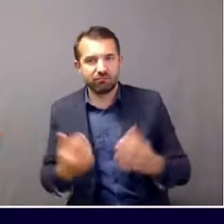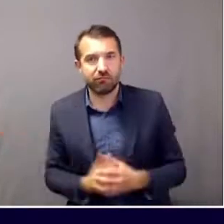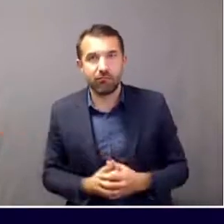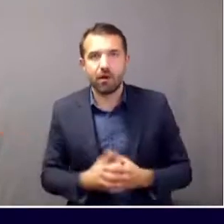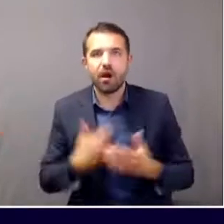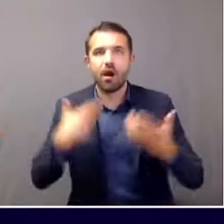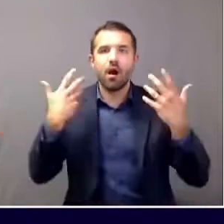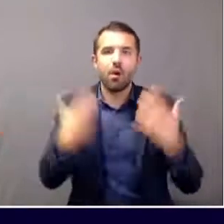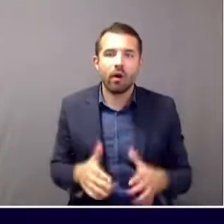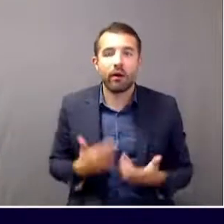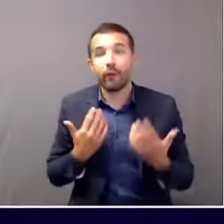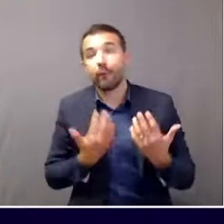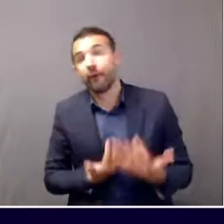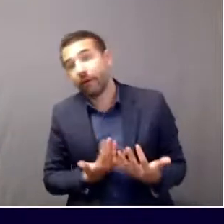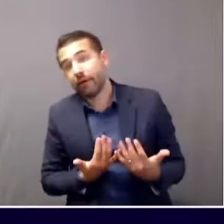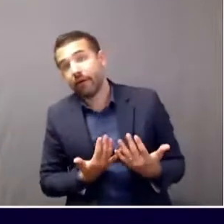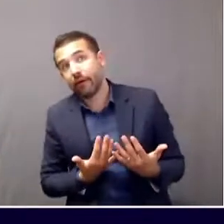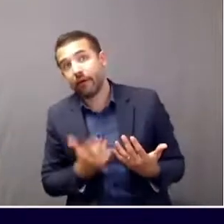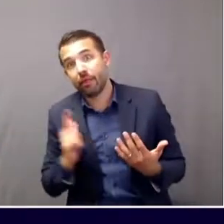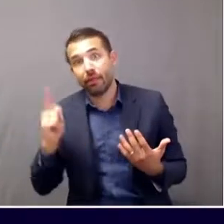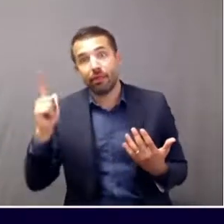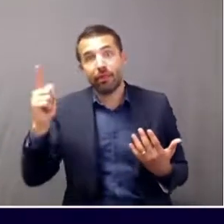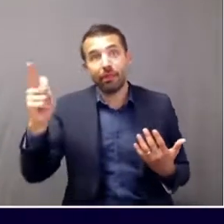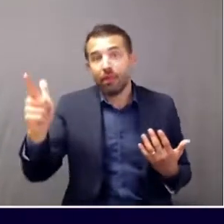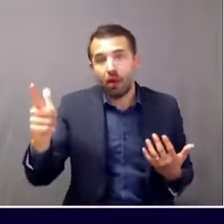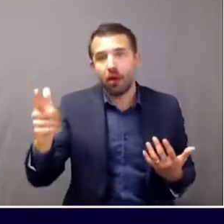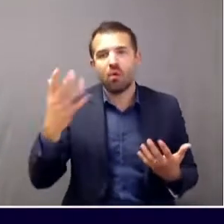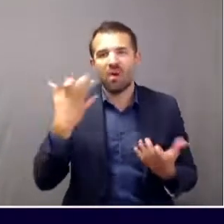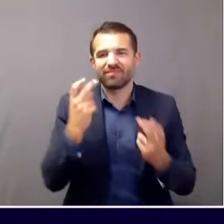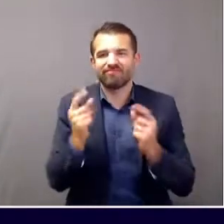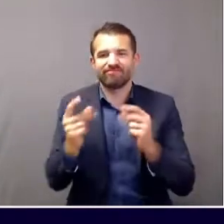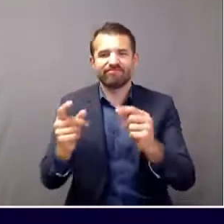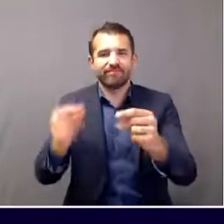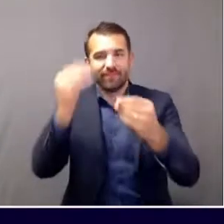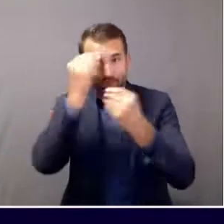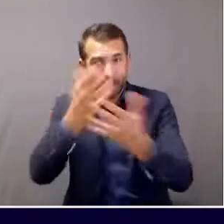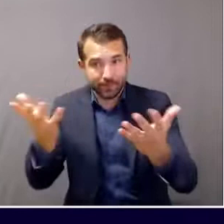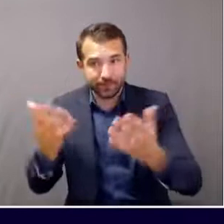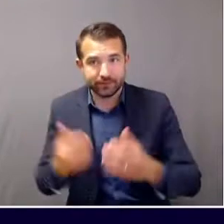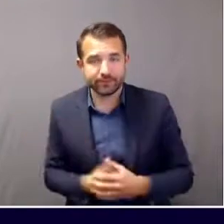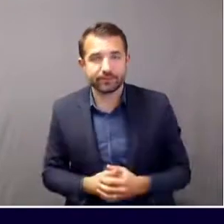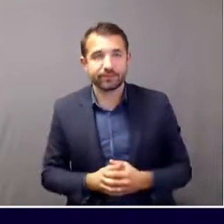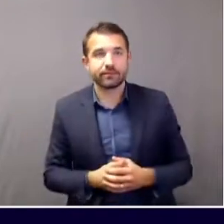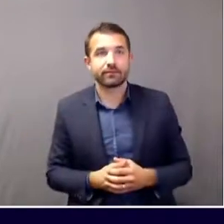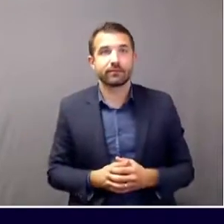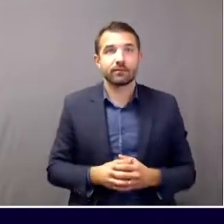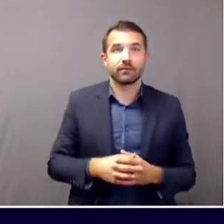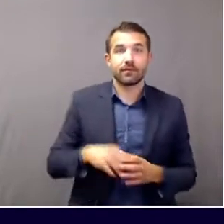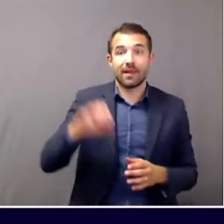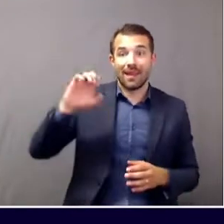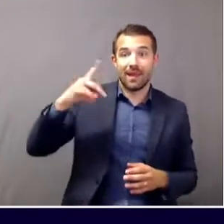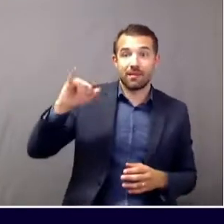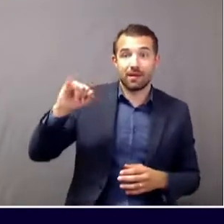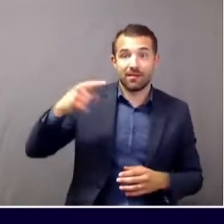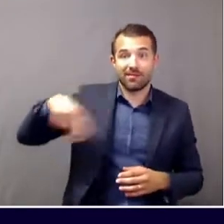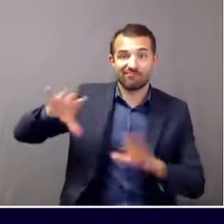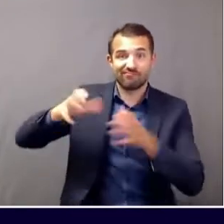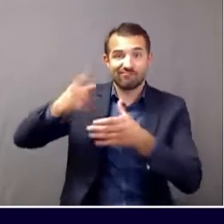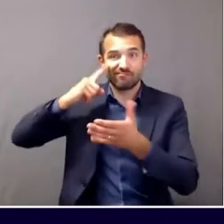minute now we're going to the process as we would expect